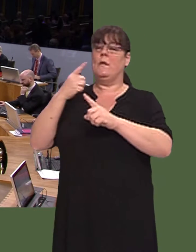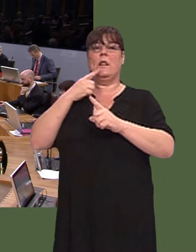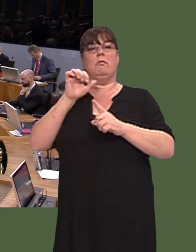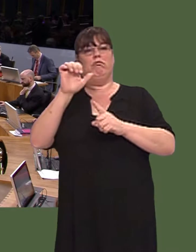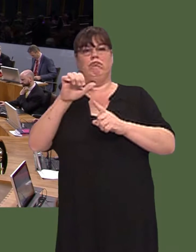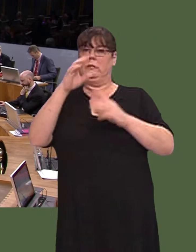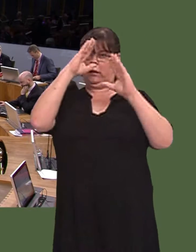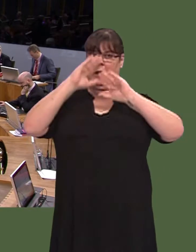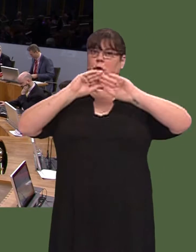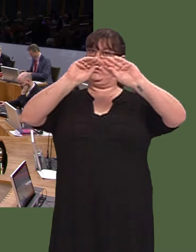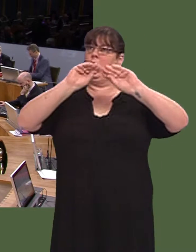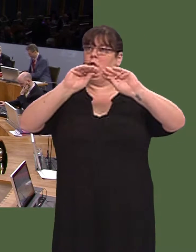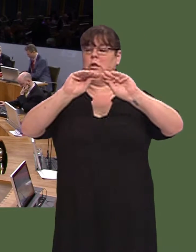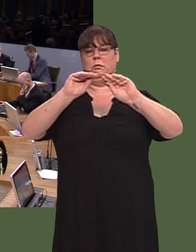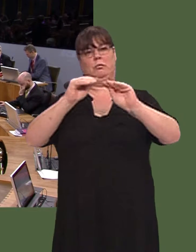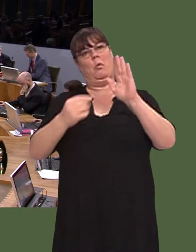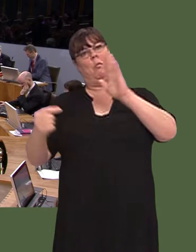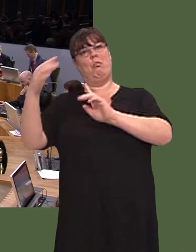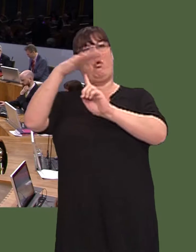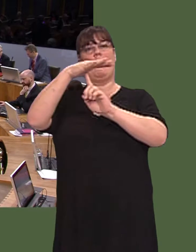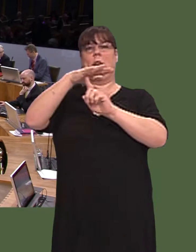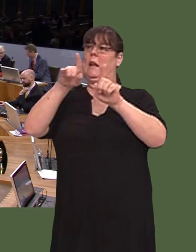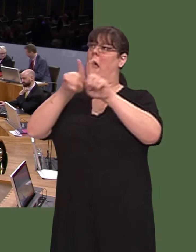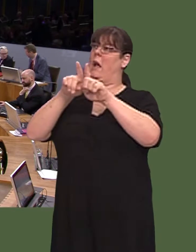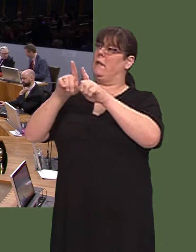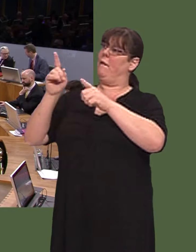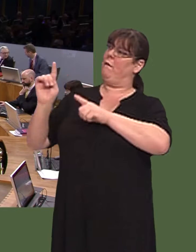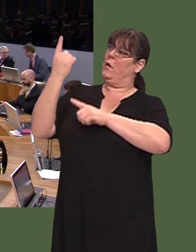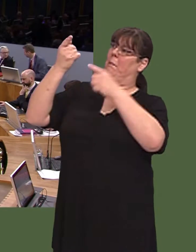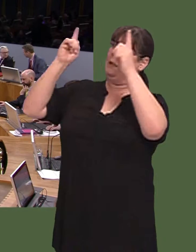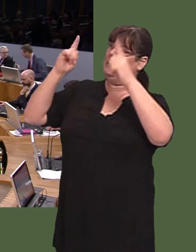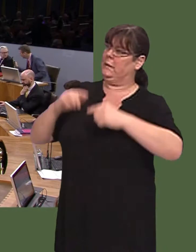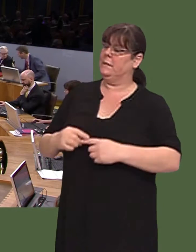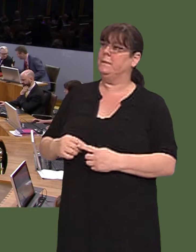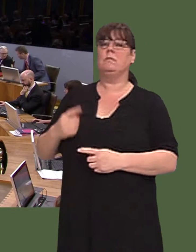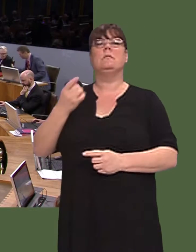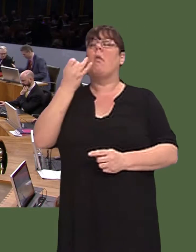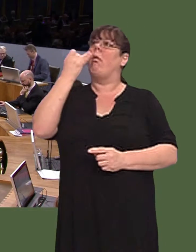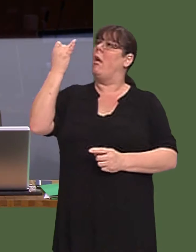education as a priority for your stewardship as First Minister here in the National Assembly for Wales.